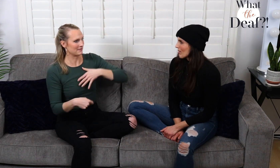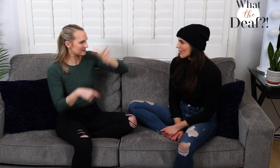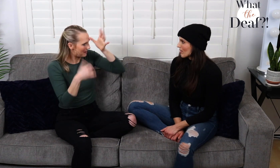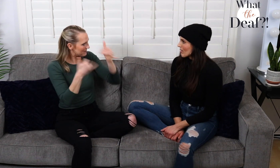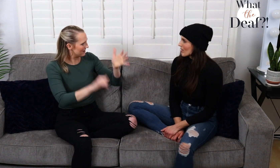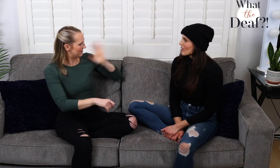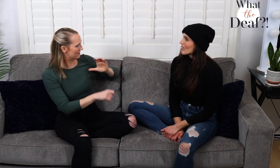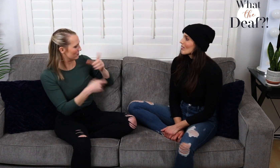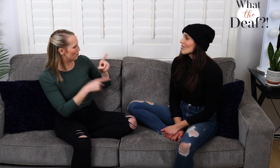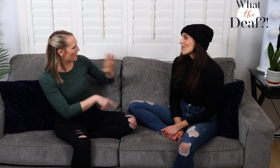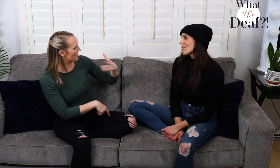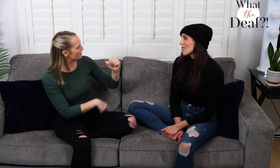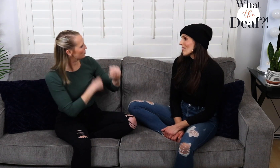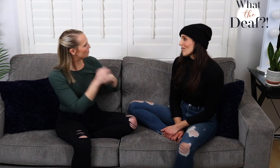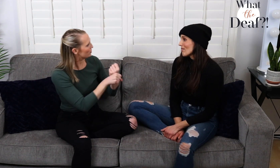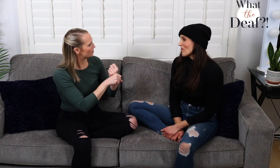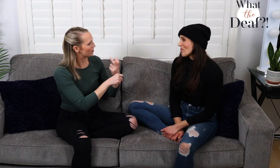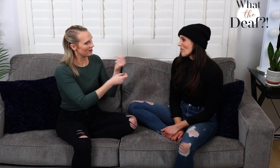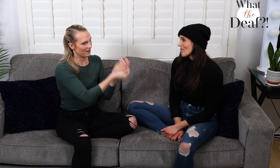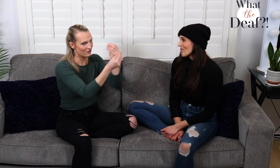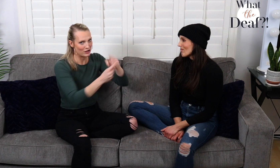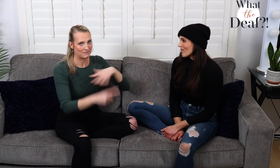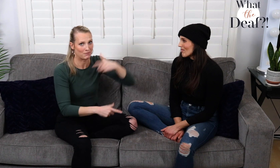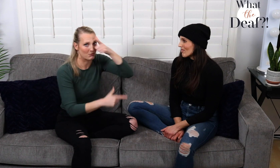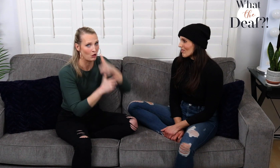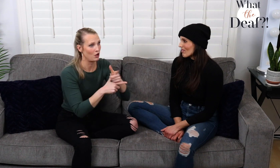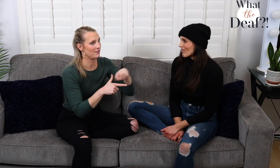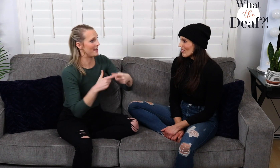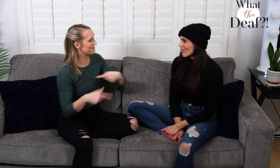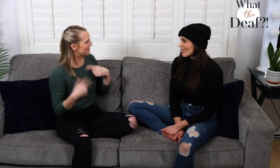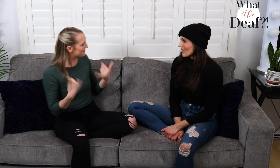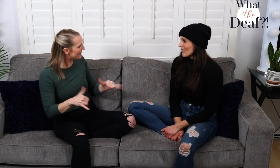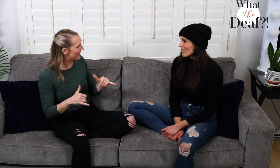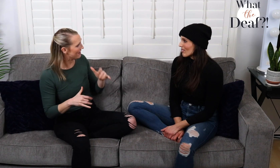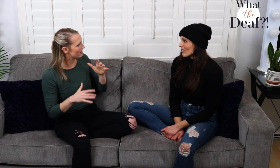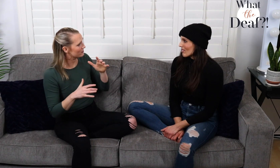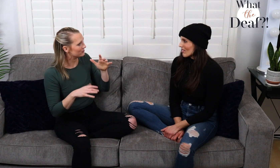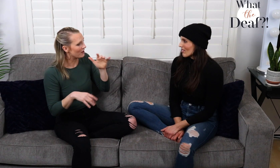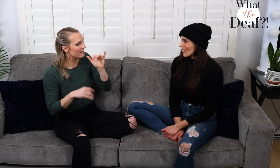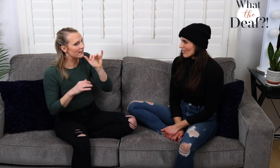played for when he was in high school and then it was passed on to my brother and now me and so